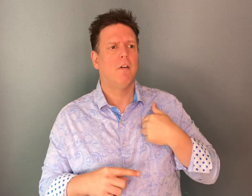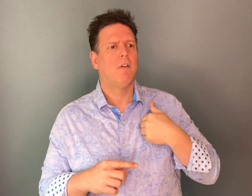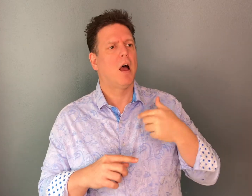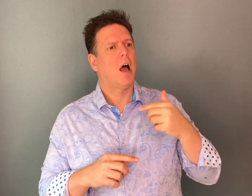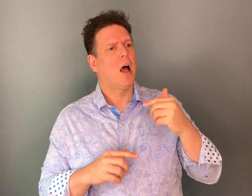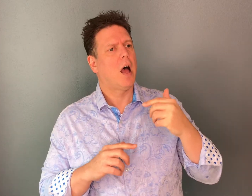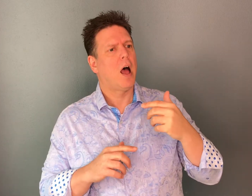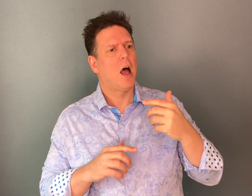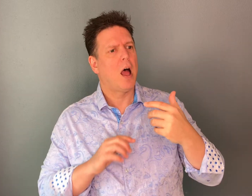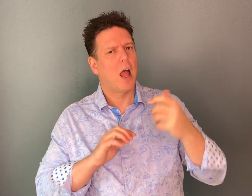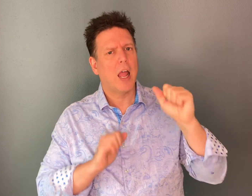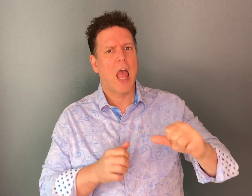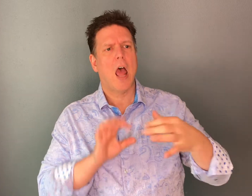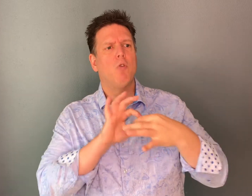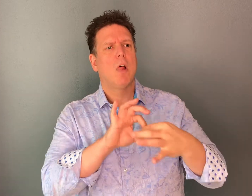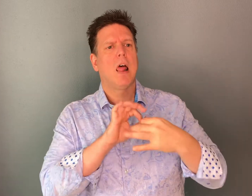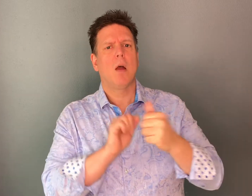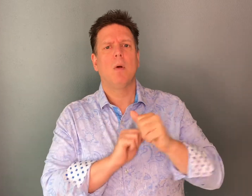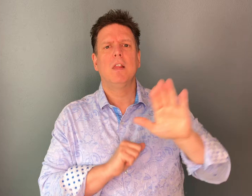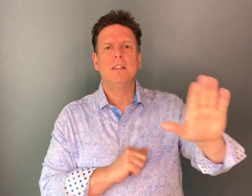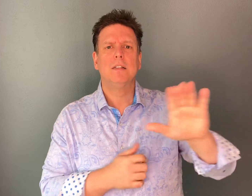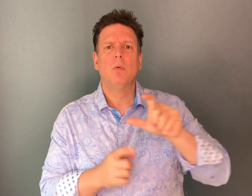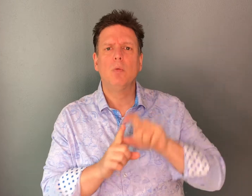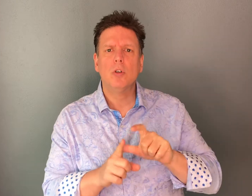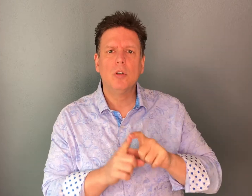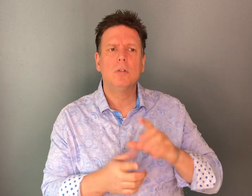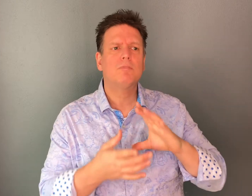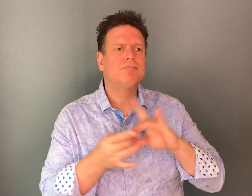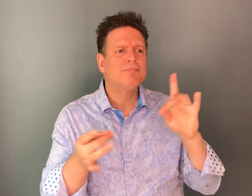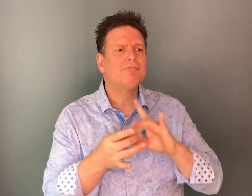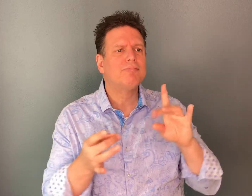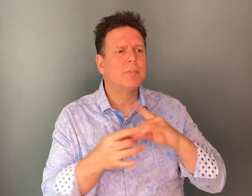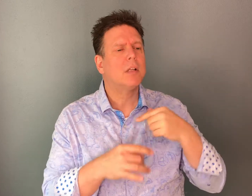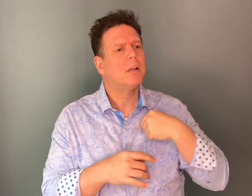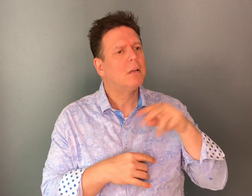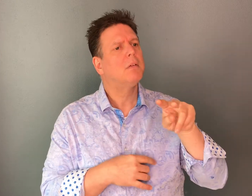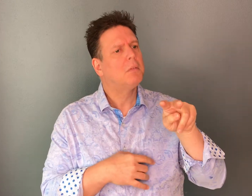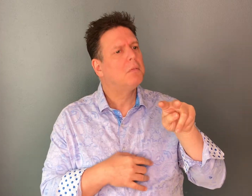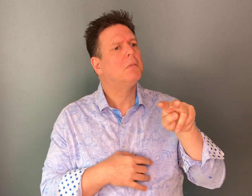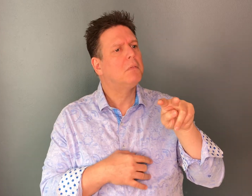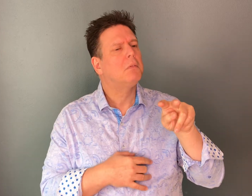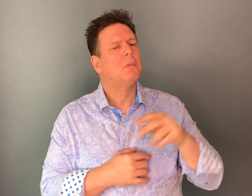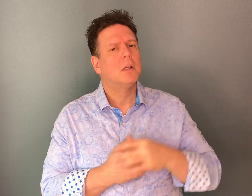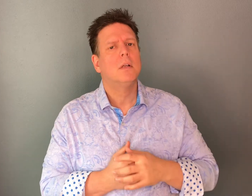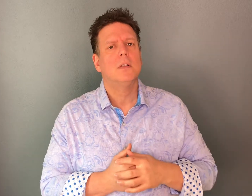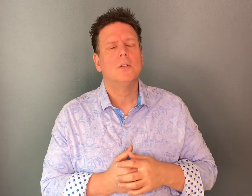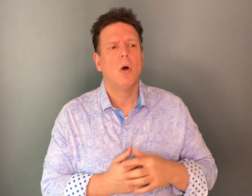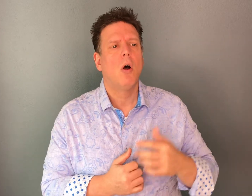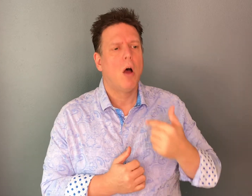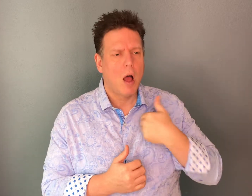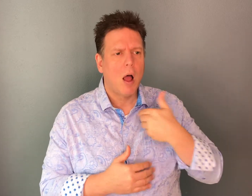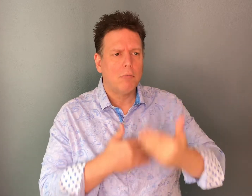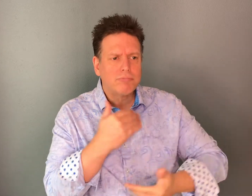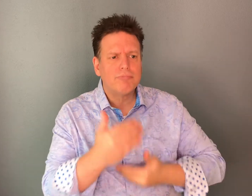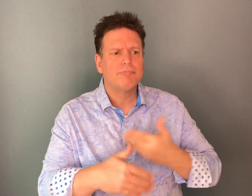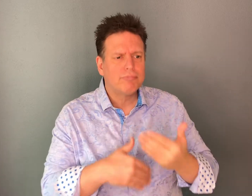person and has a lot of great things to say and I really related to his message.